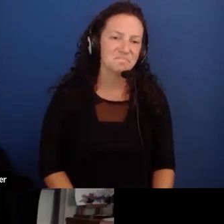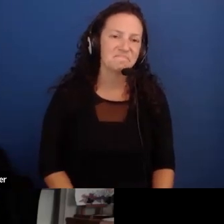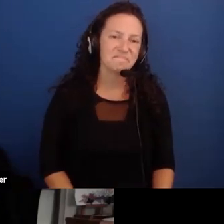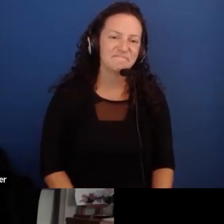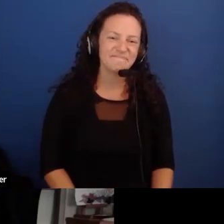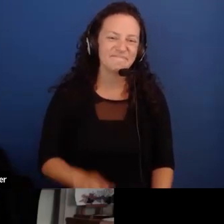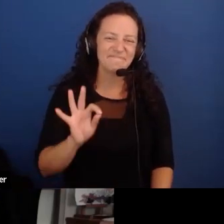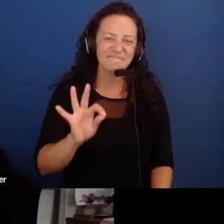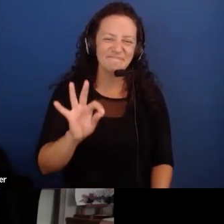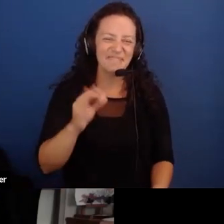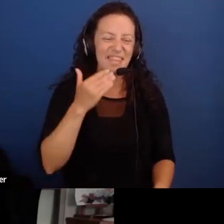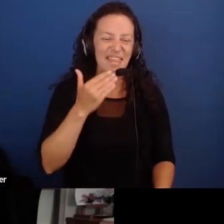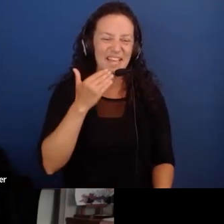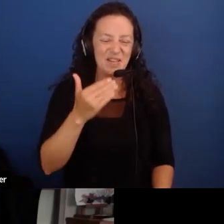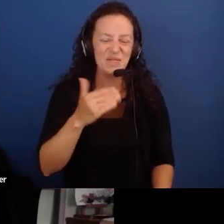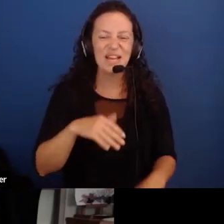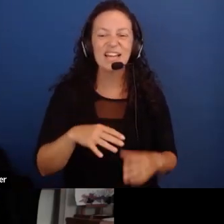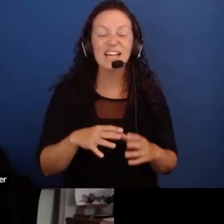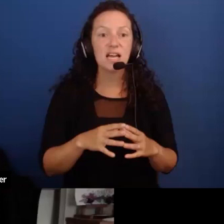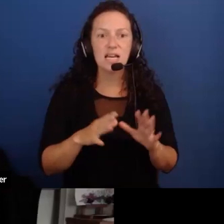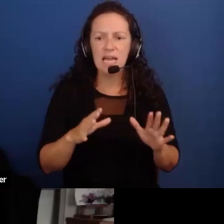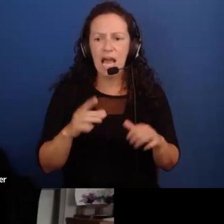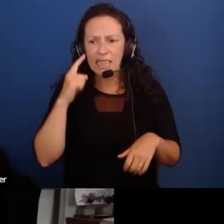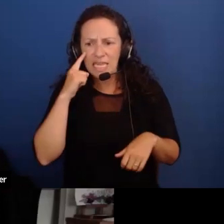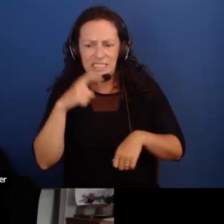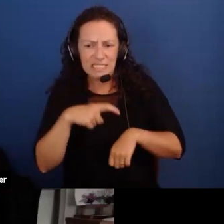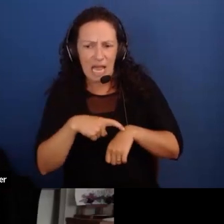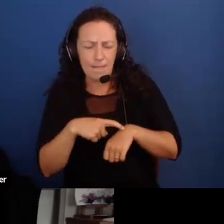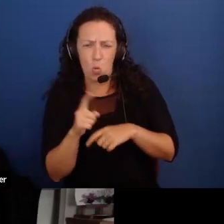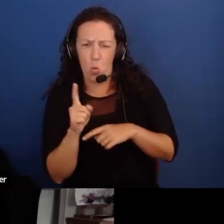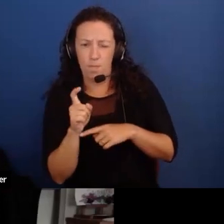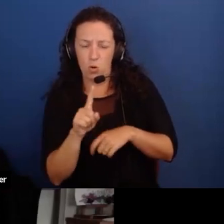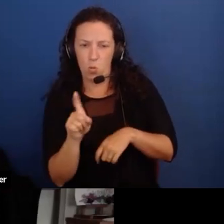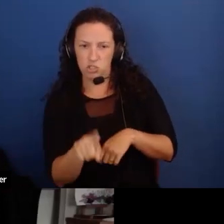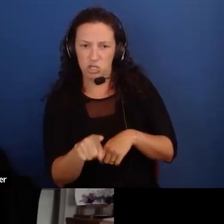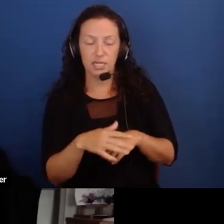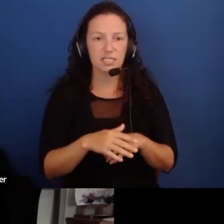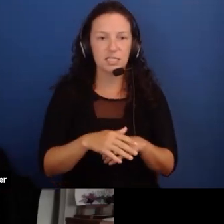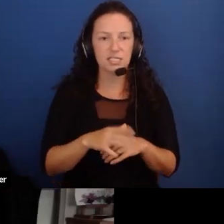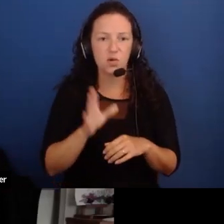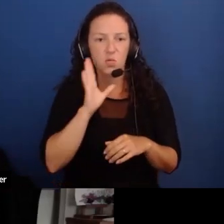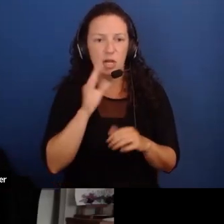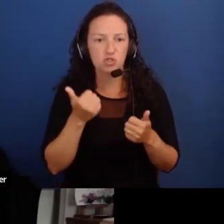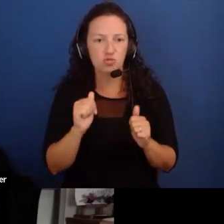Perfect. Thank you. I think we have time for one more question. So try and fit that in. Okay, great.